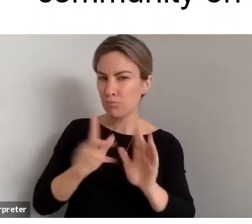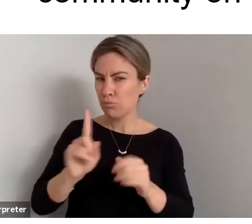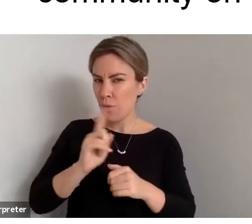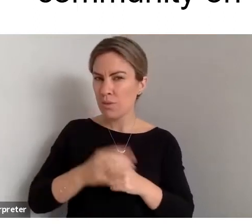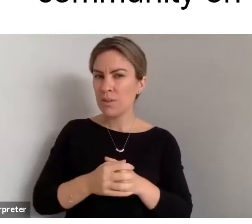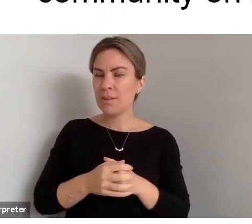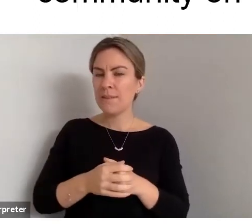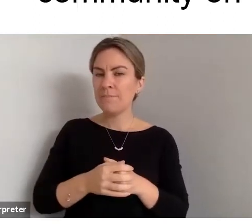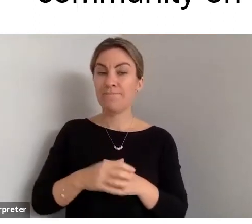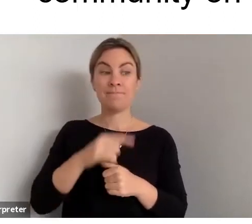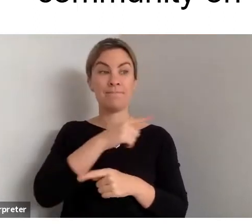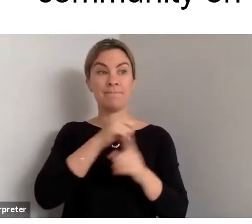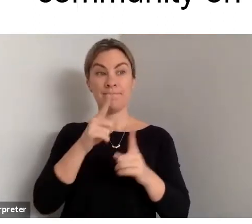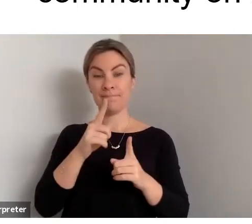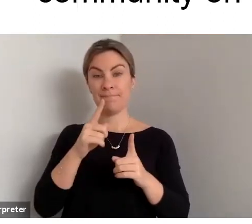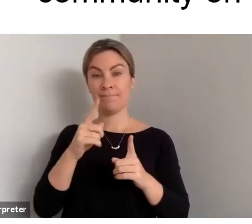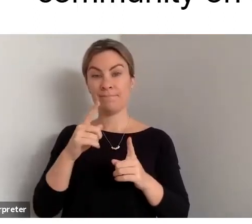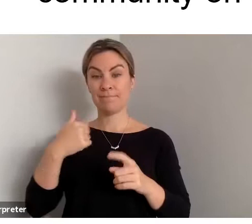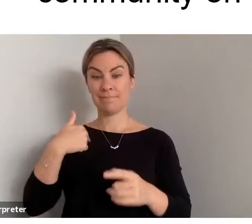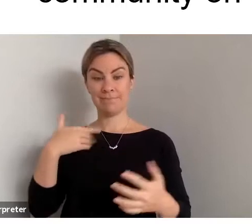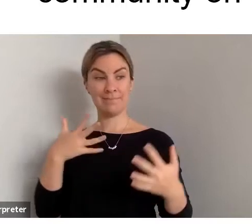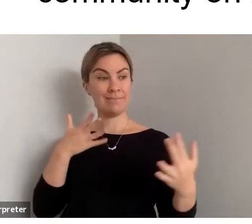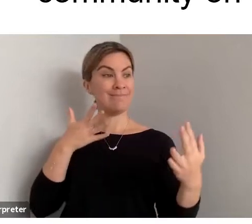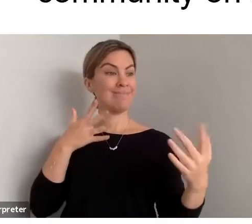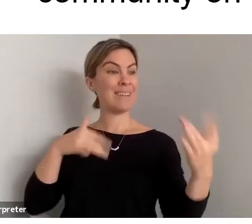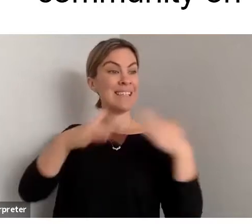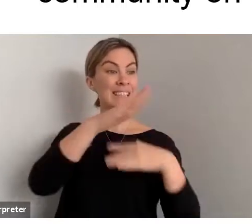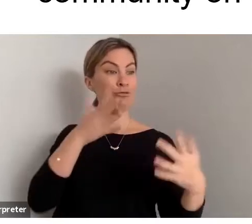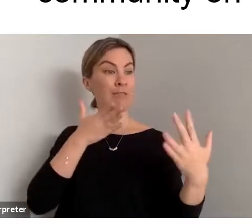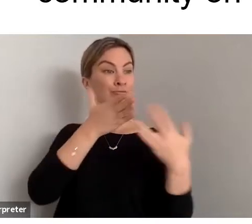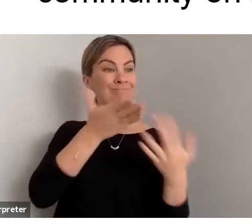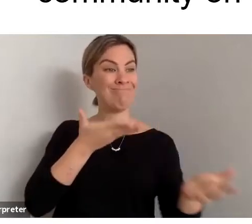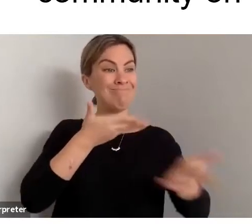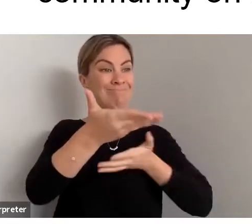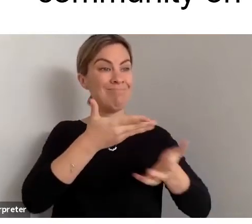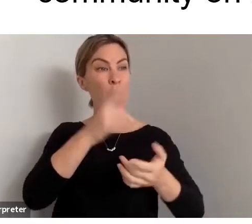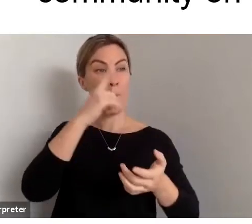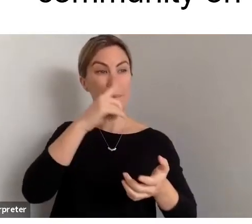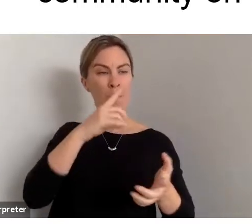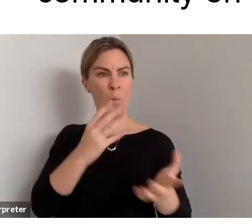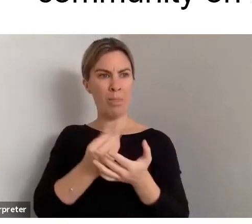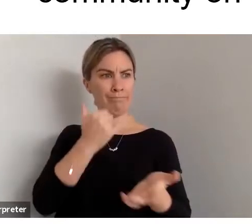disability as a result of interactions with people living with impairments in an environment filled with barriers.